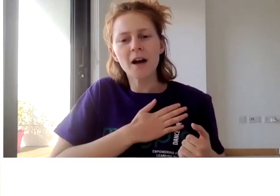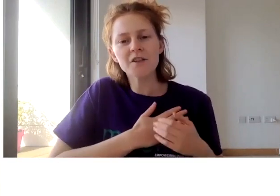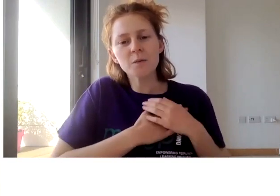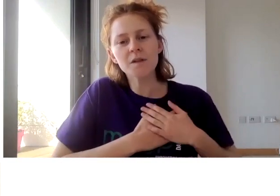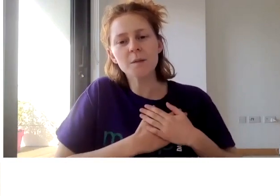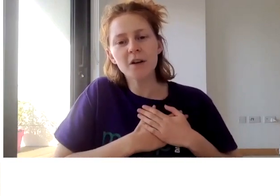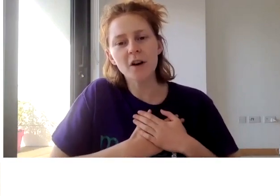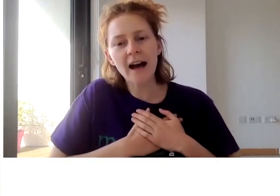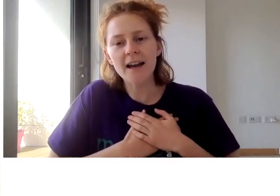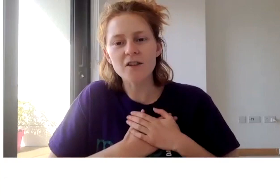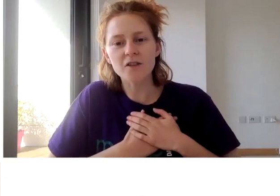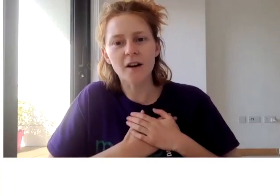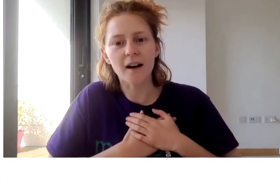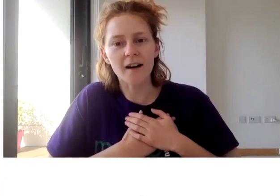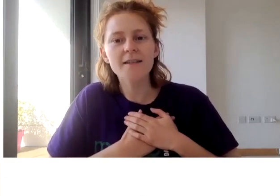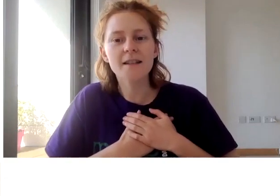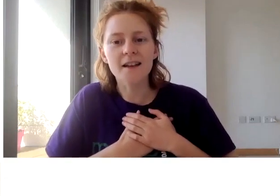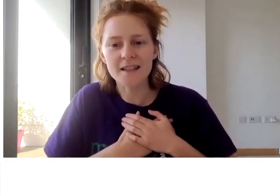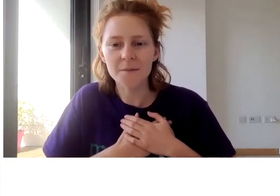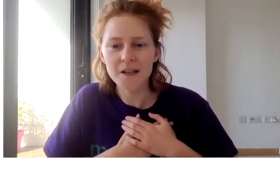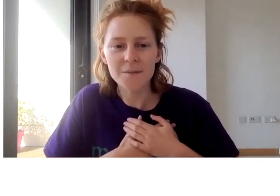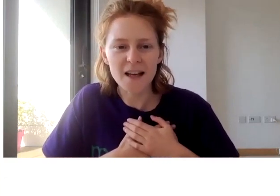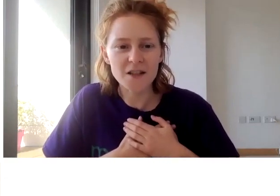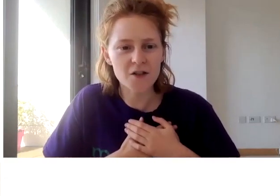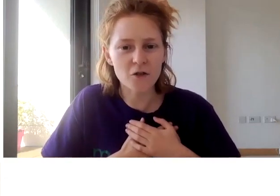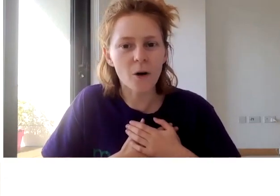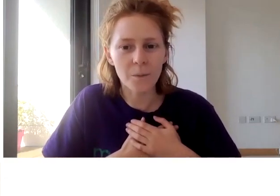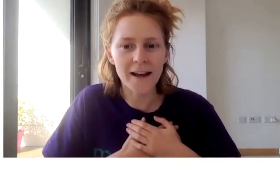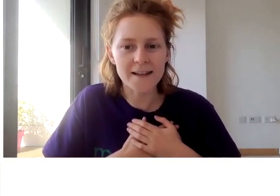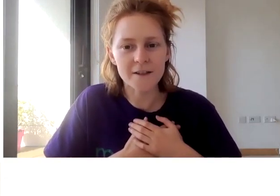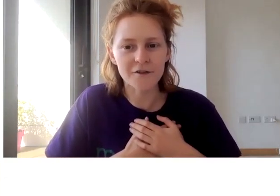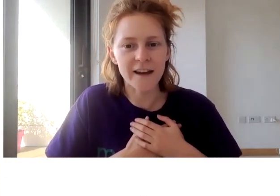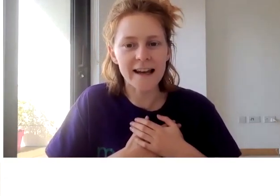just want to put your hand on your heart and sometimes that's a strong place to feel it